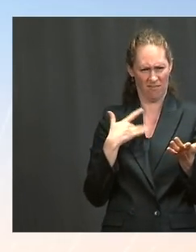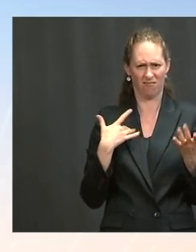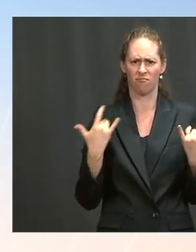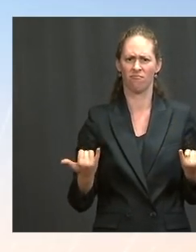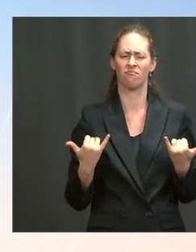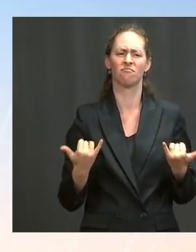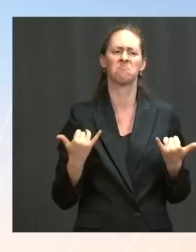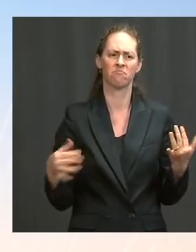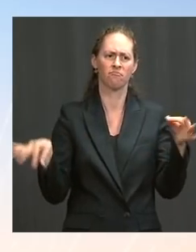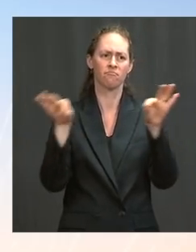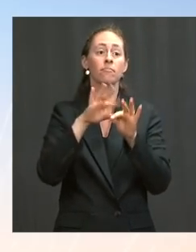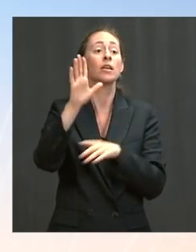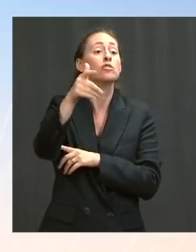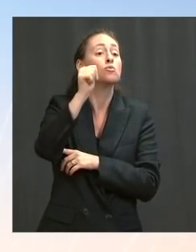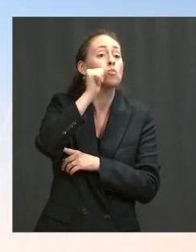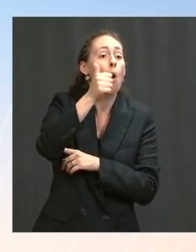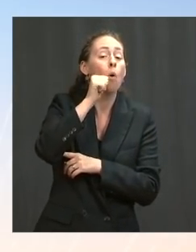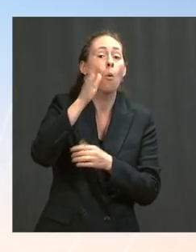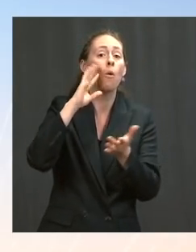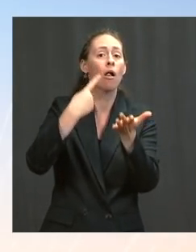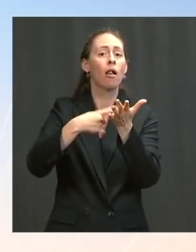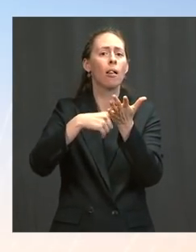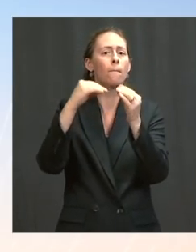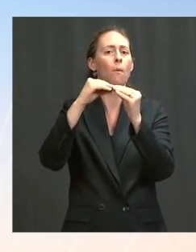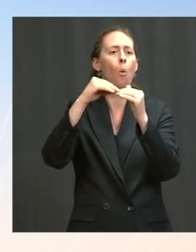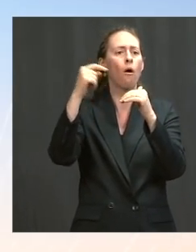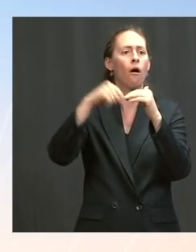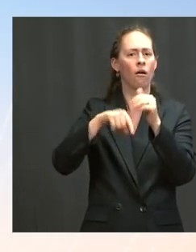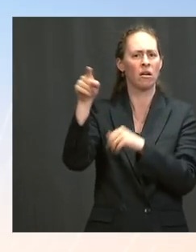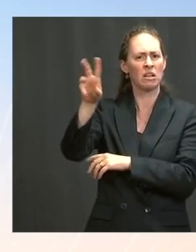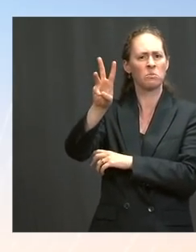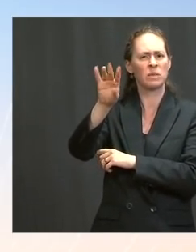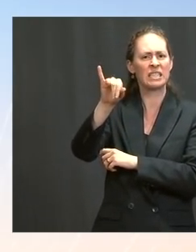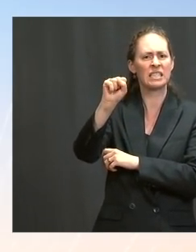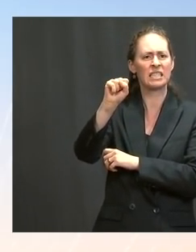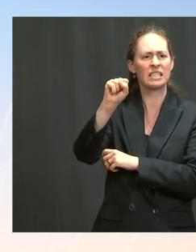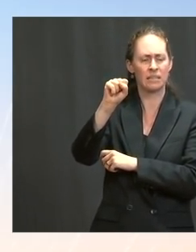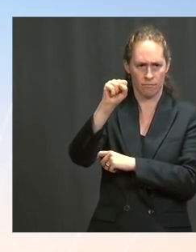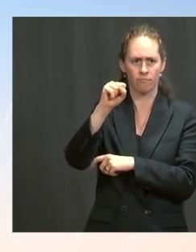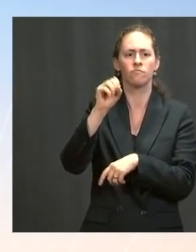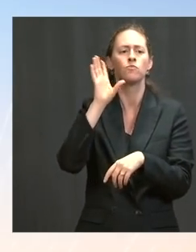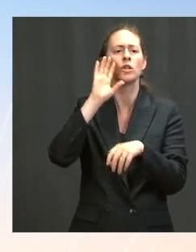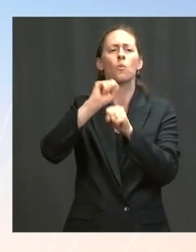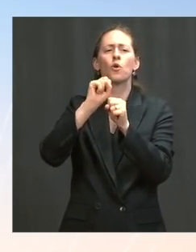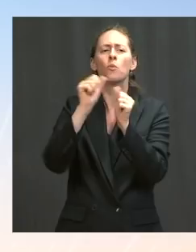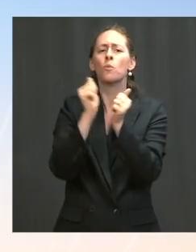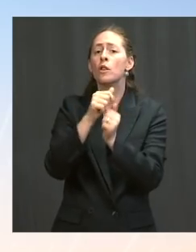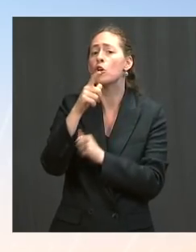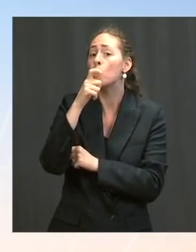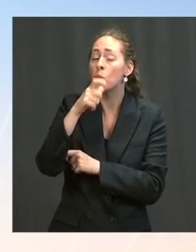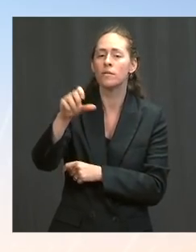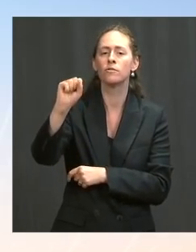with the leaders in Congress -- Leader Schumer, Speaker Pelosi. I know Leader Schumer has noted that he plans to bring up